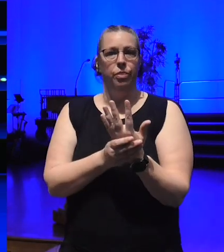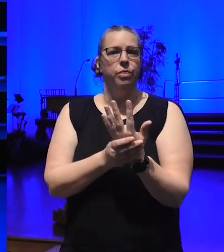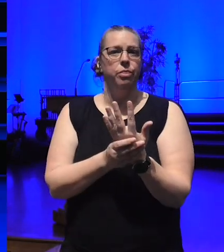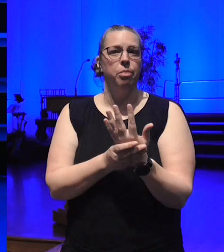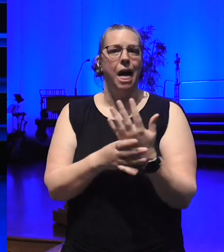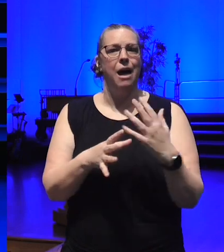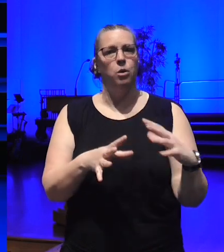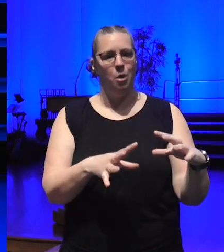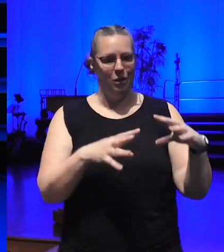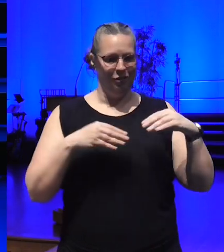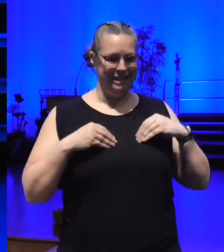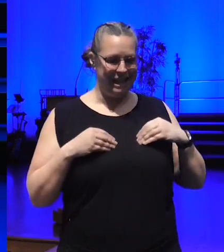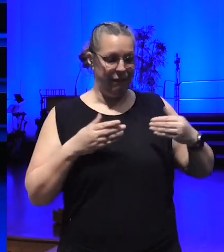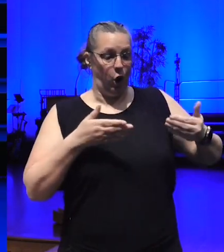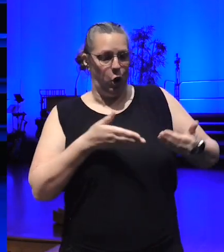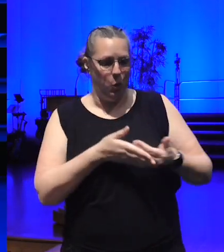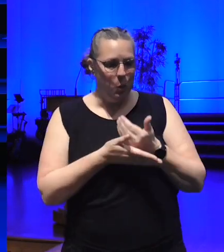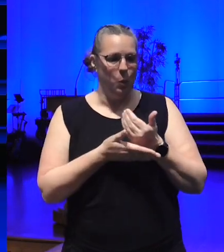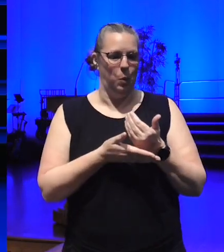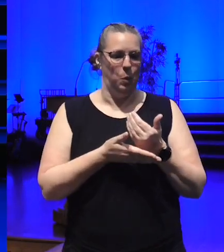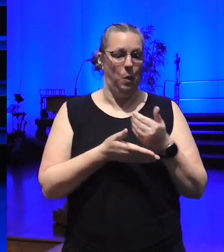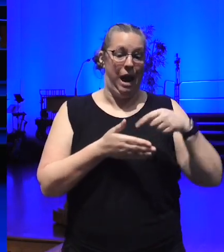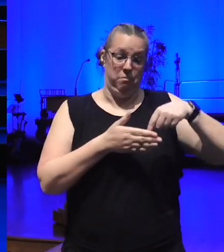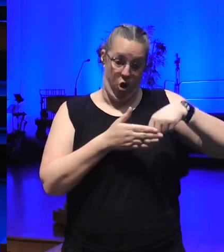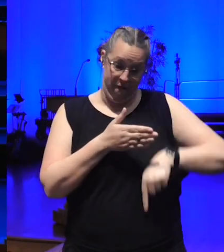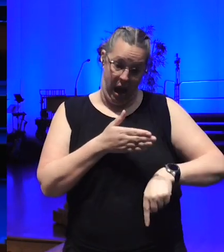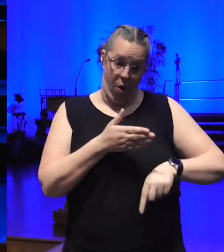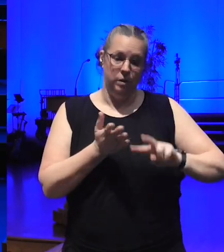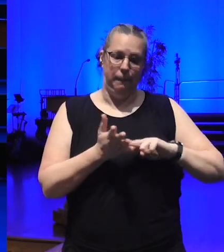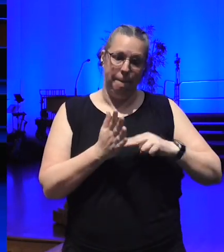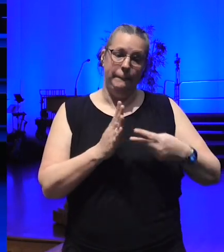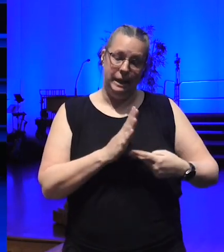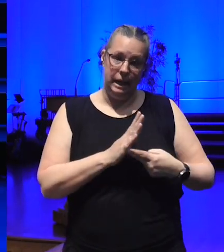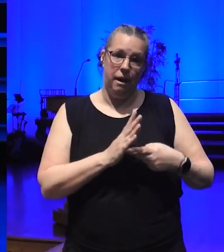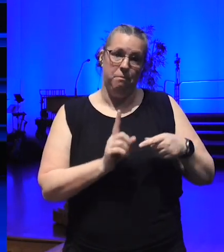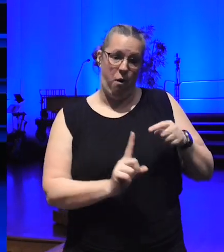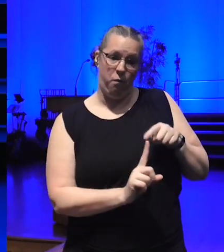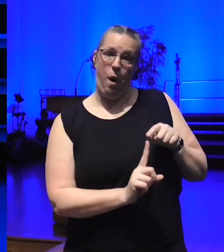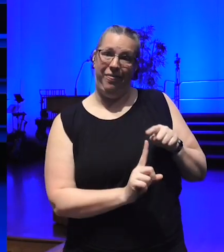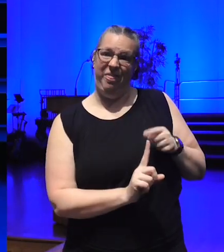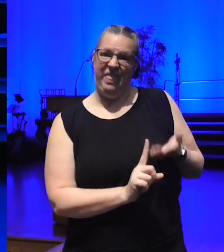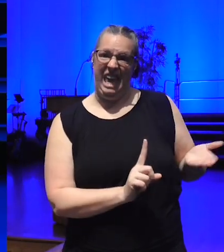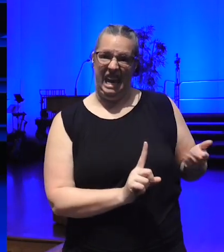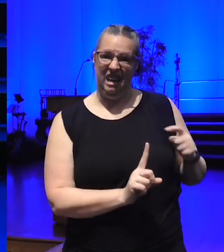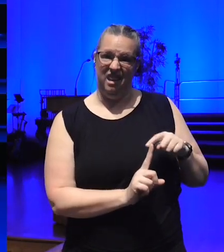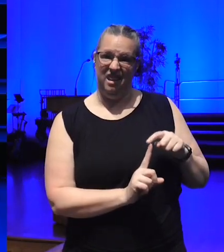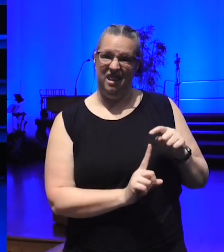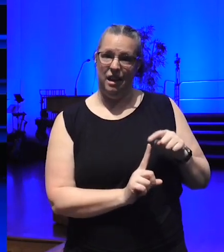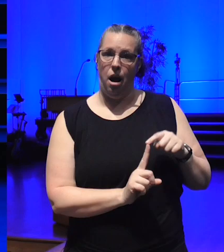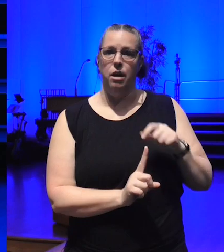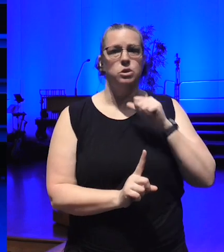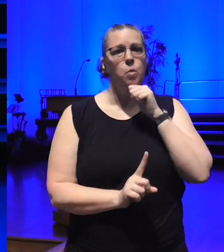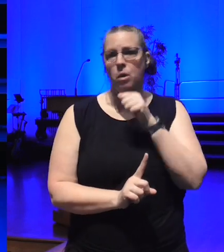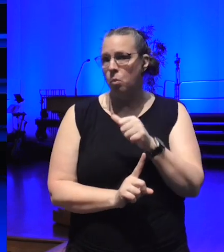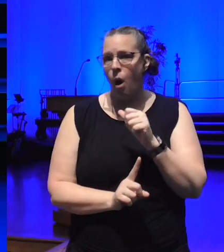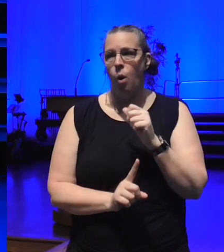receive new found and profound meaning but you're not going to get it if you're not looking for it